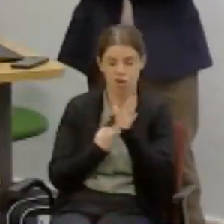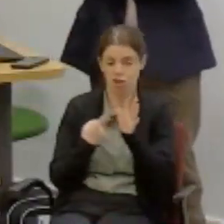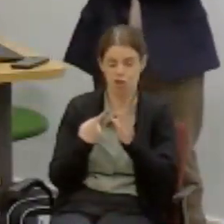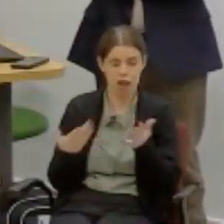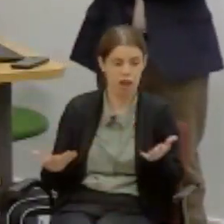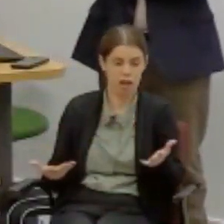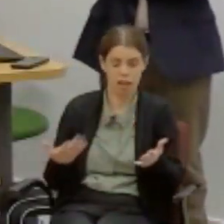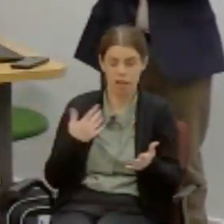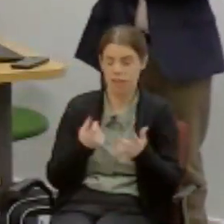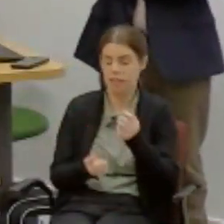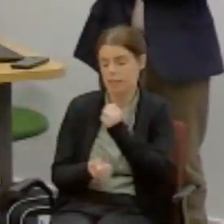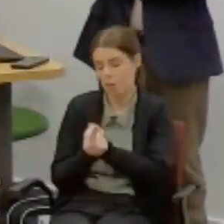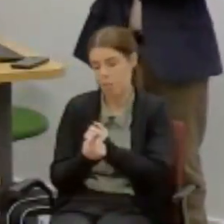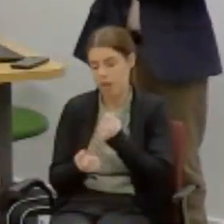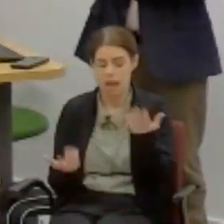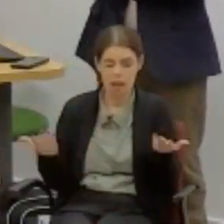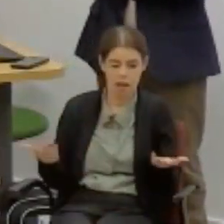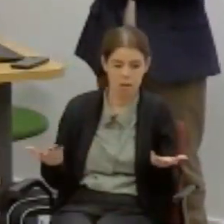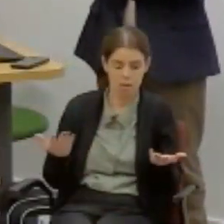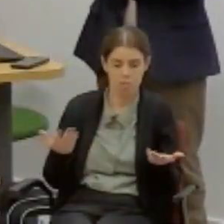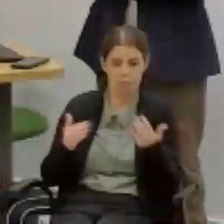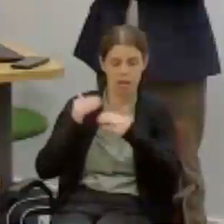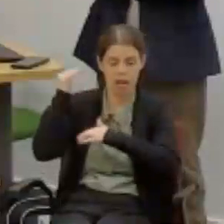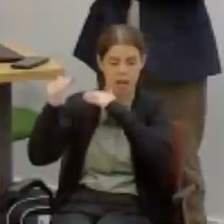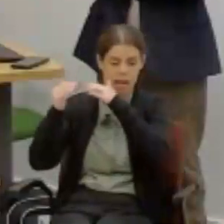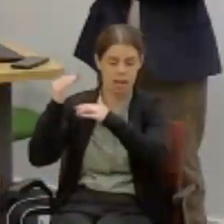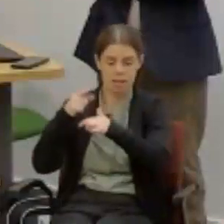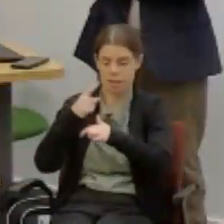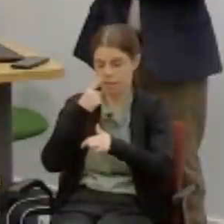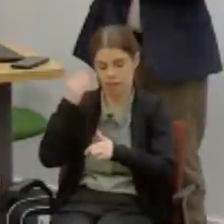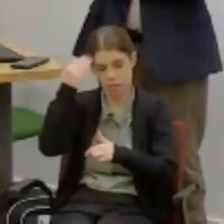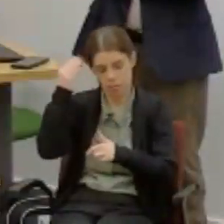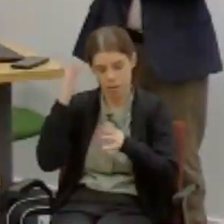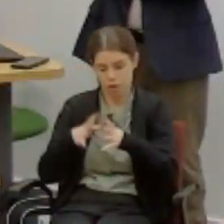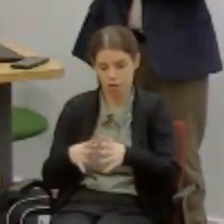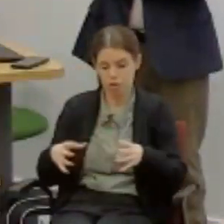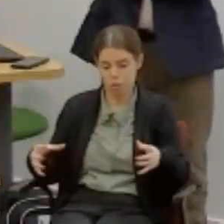For some reason happen something about the adolescent brain just been more susceptible to injury that way.